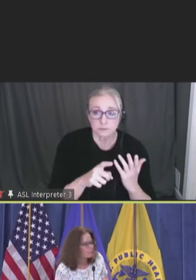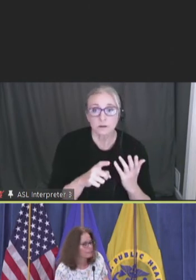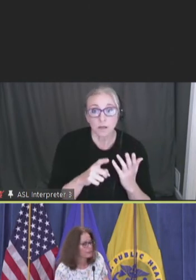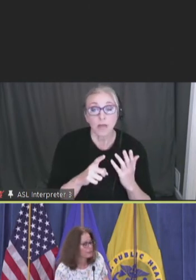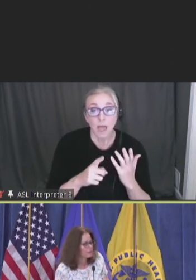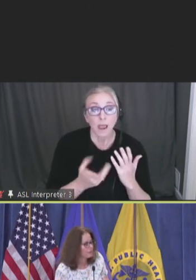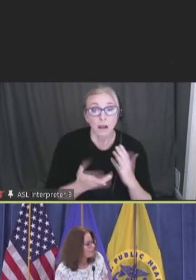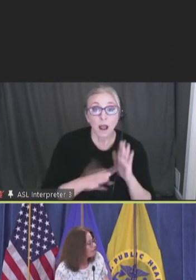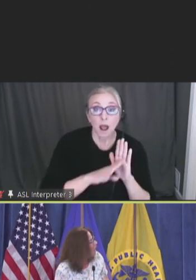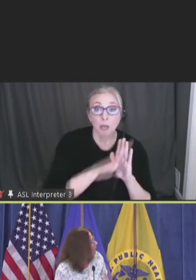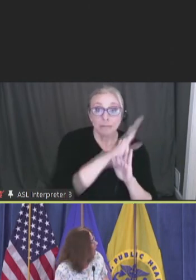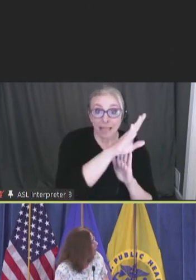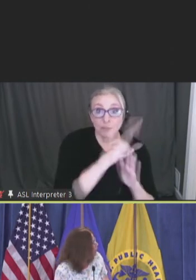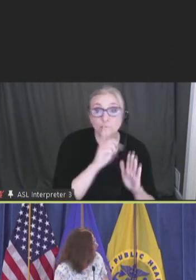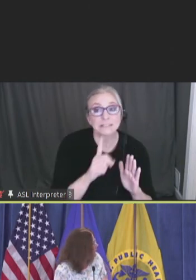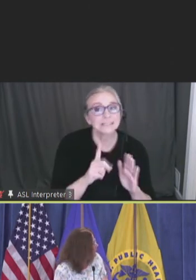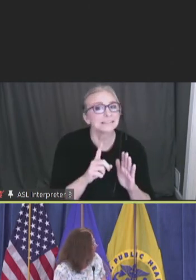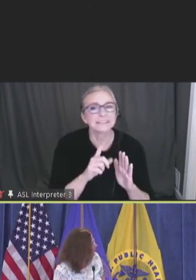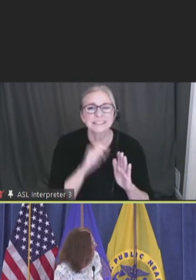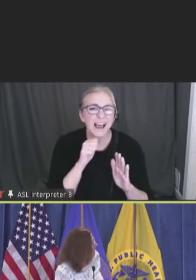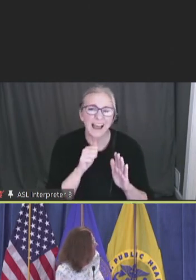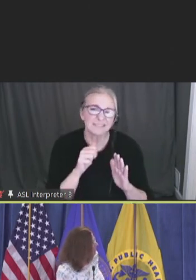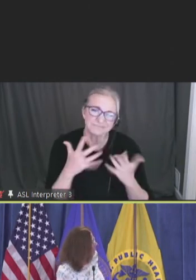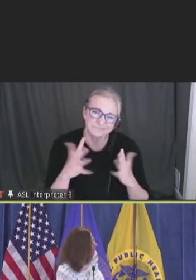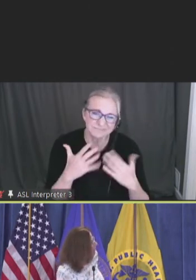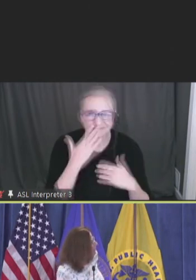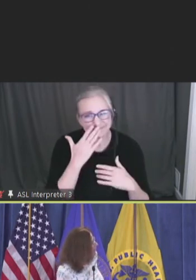been not very great. I think that's fair to say.